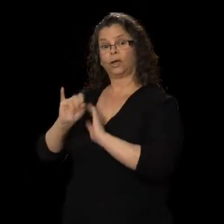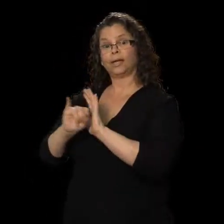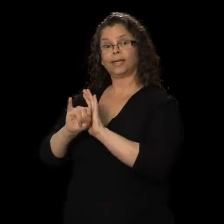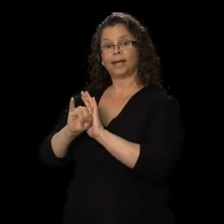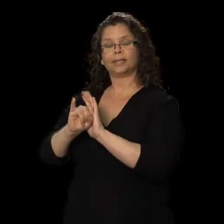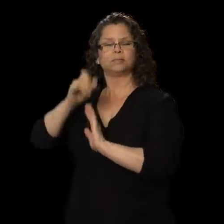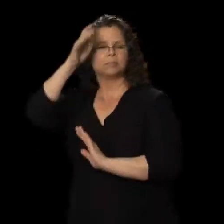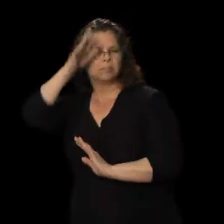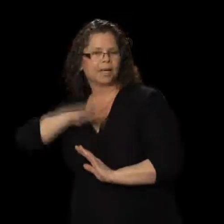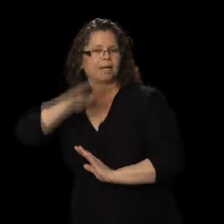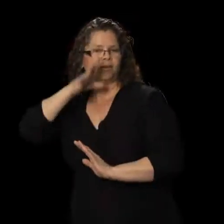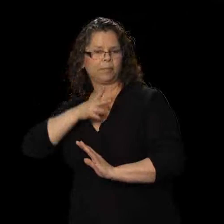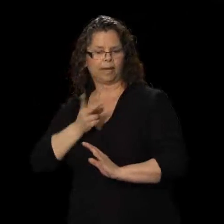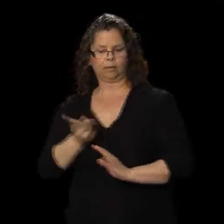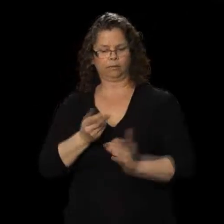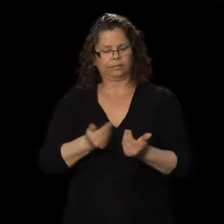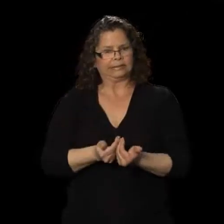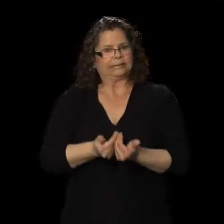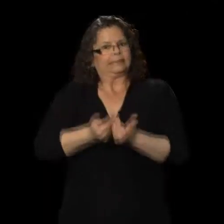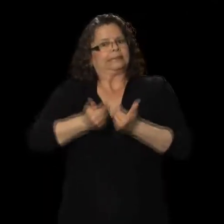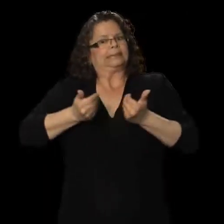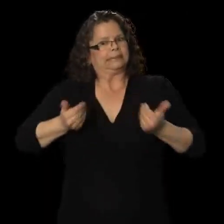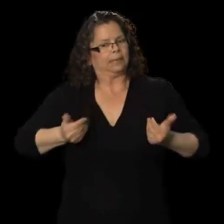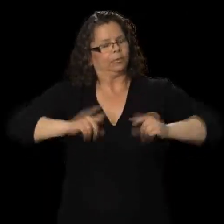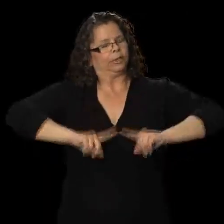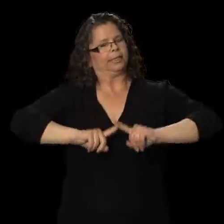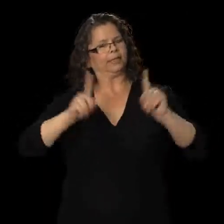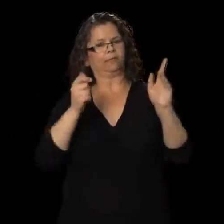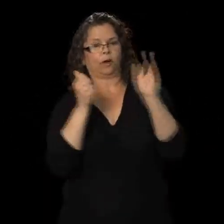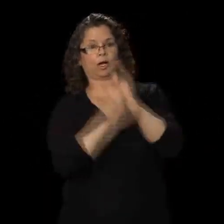which is protected under the ground of “sex.”